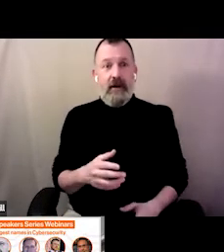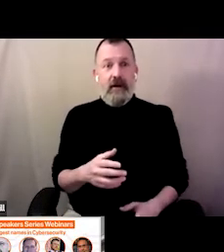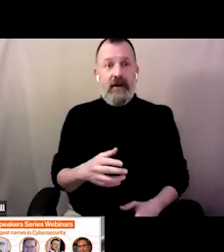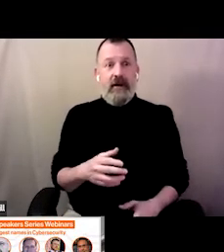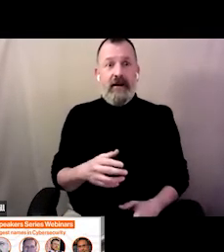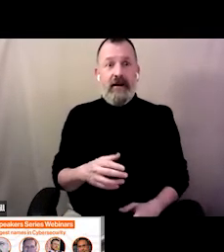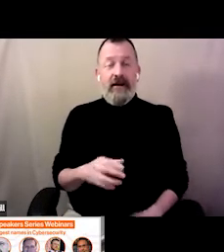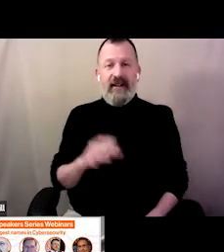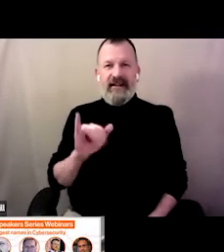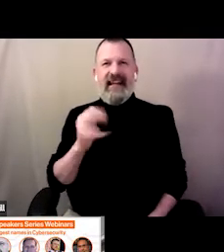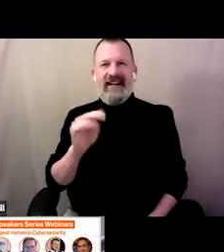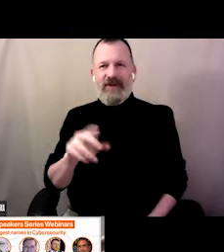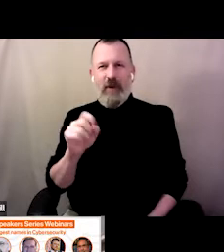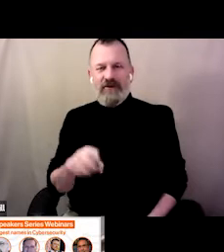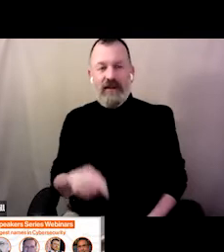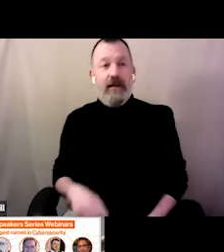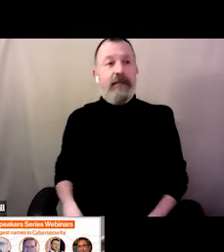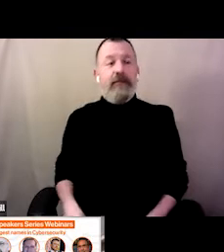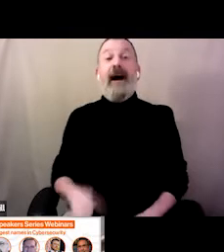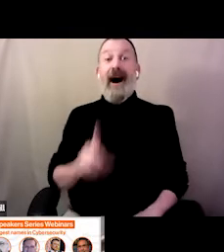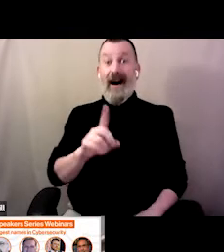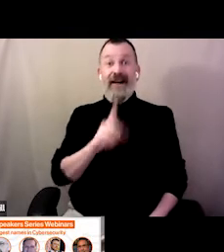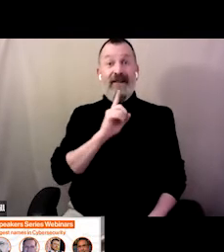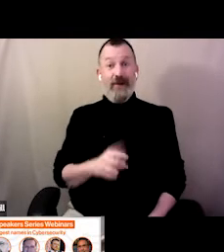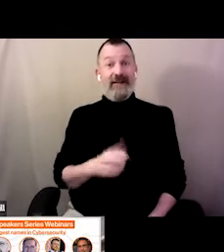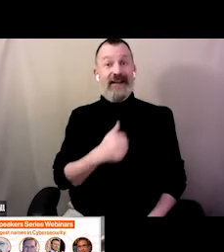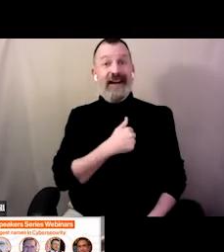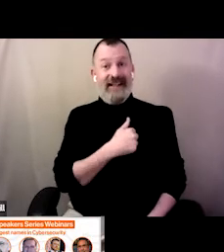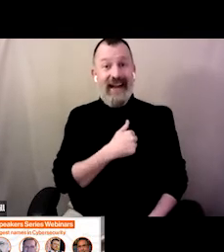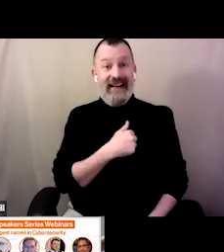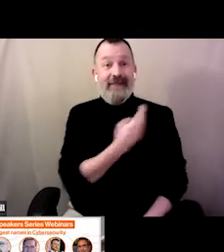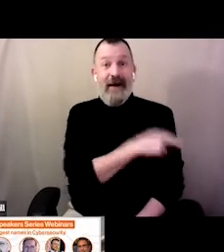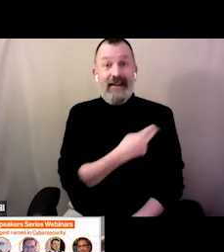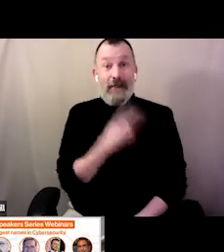CalebBarlow: There is essentially a Canadian hospital walked up with ransomware well